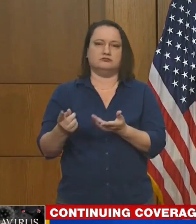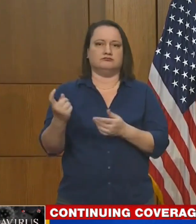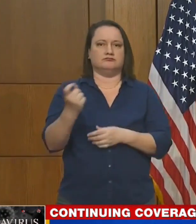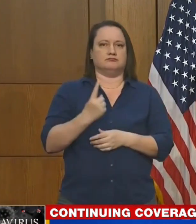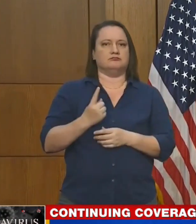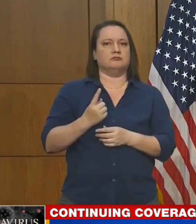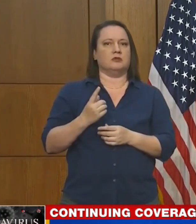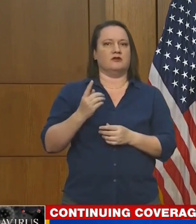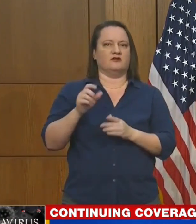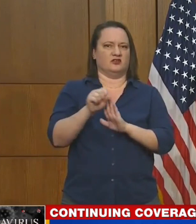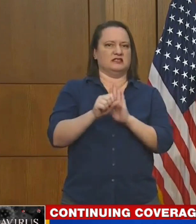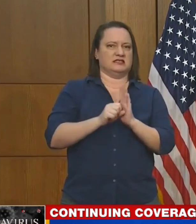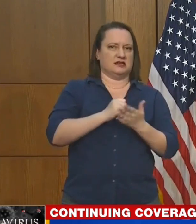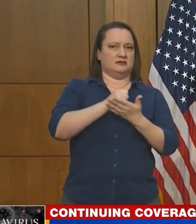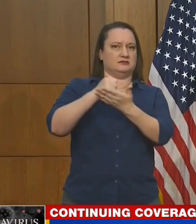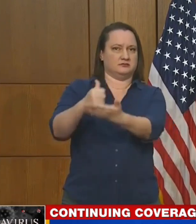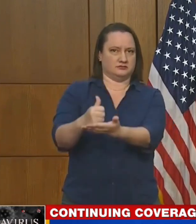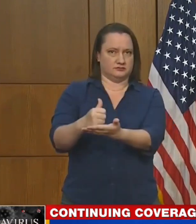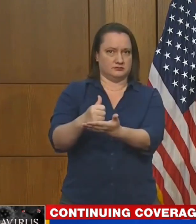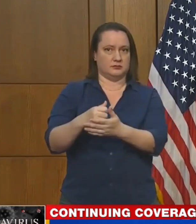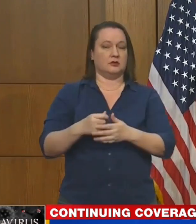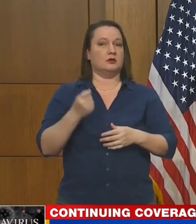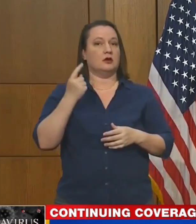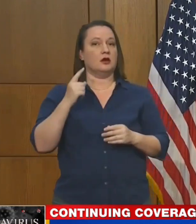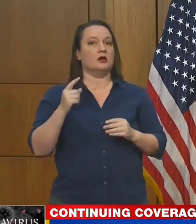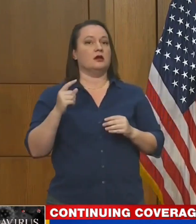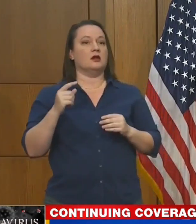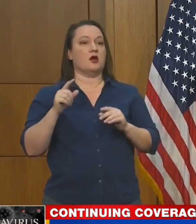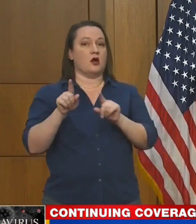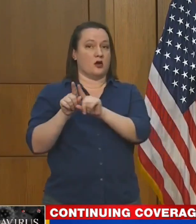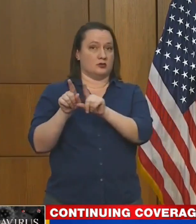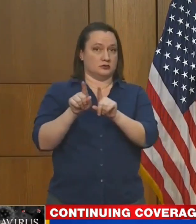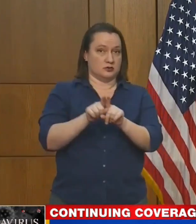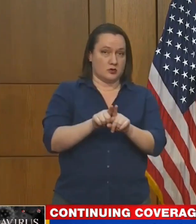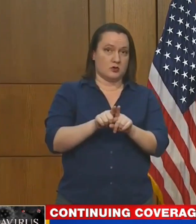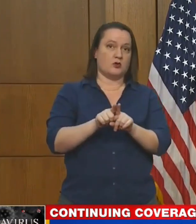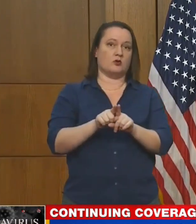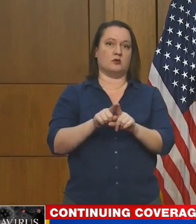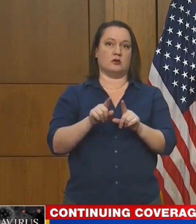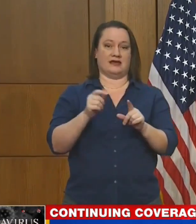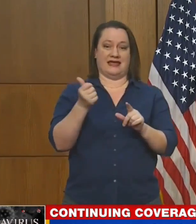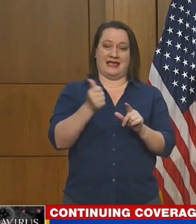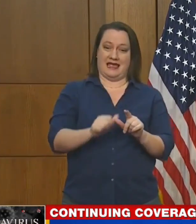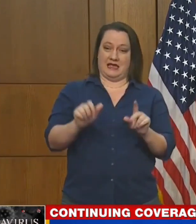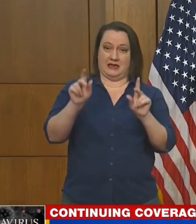STATE ASSISTANCE. BUT AT THE SAME TIME WE HAVE BEEN CLEAR THAT NO ONE TREATING COVID